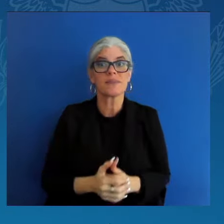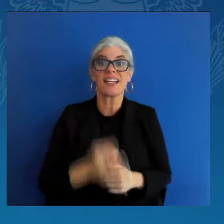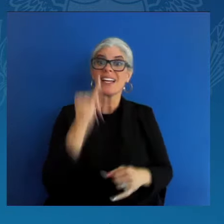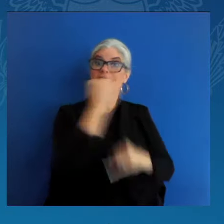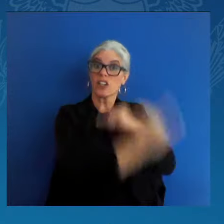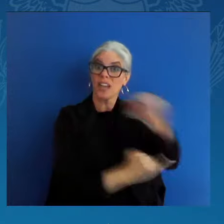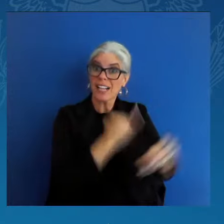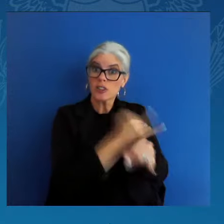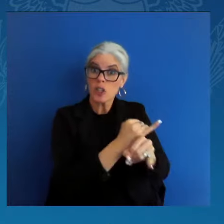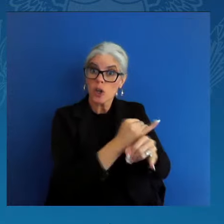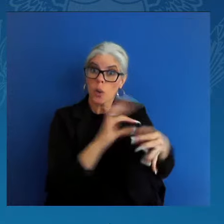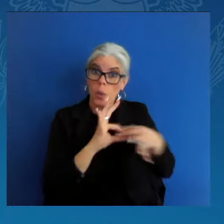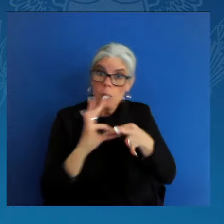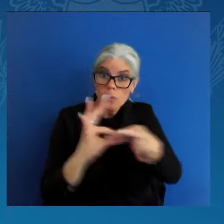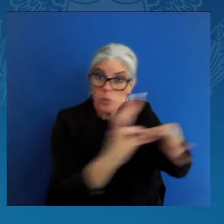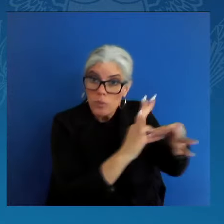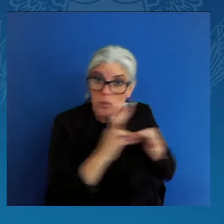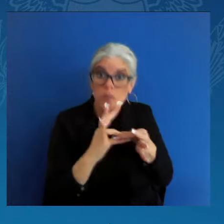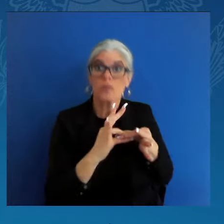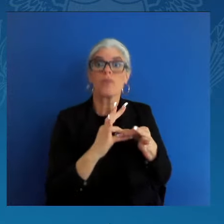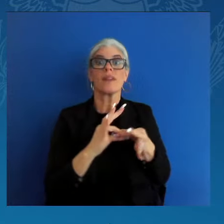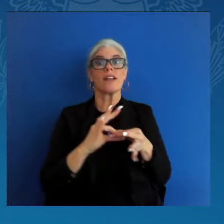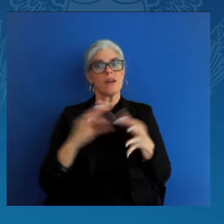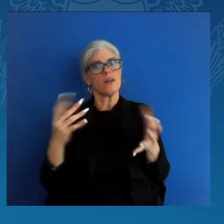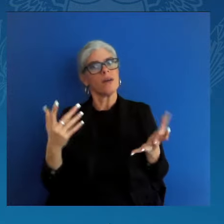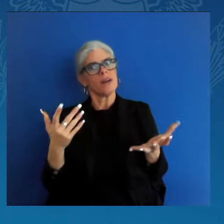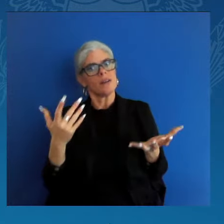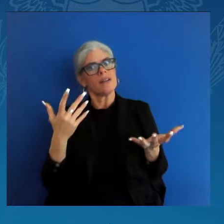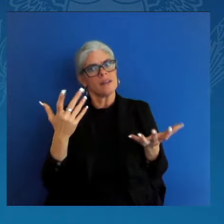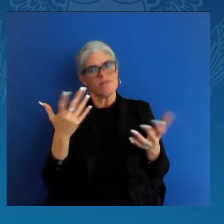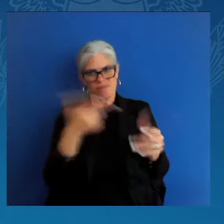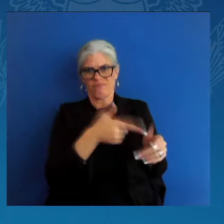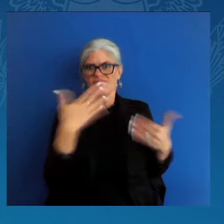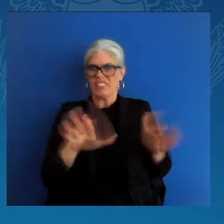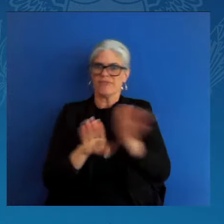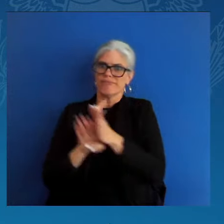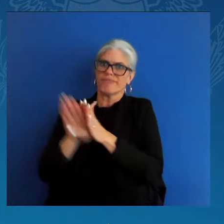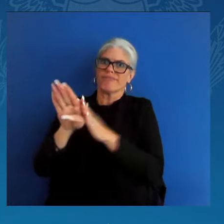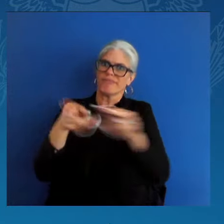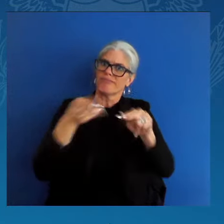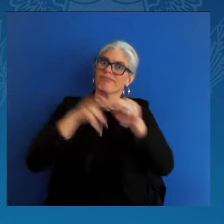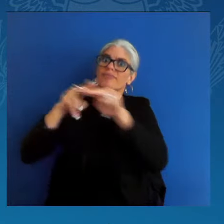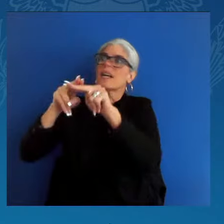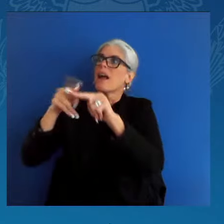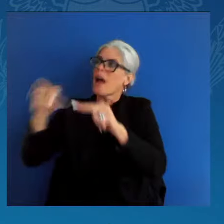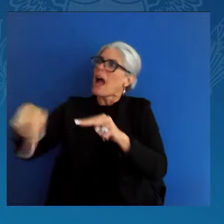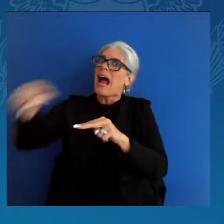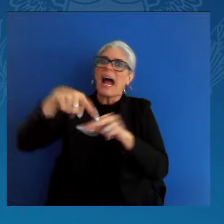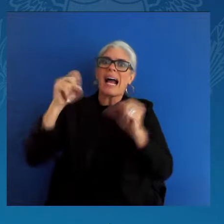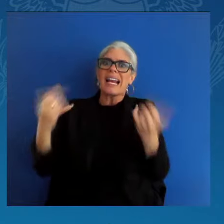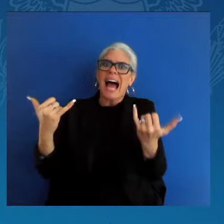and to conduct combined operations in support of our coalition of nations in space